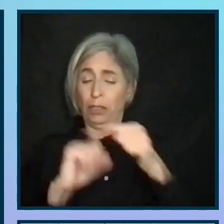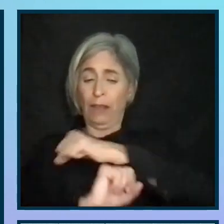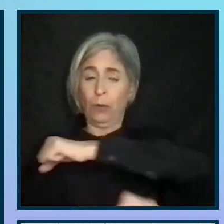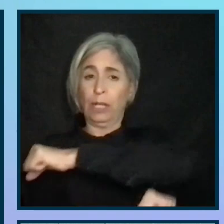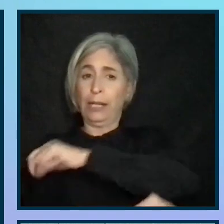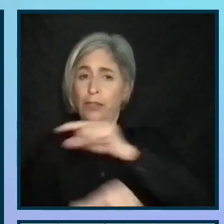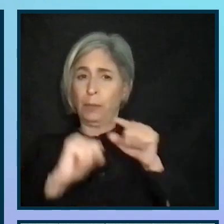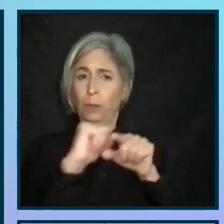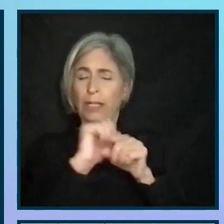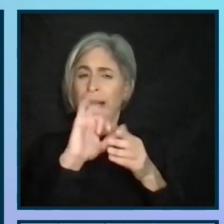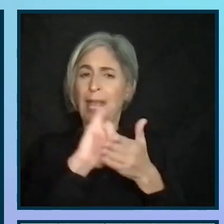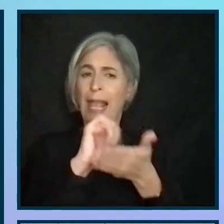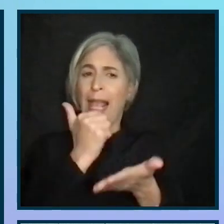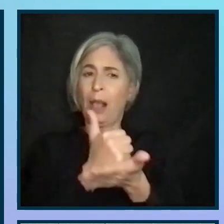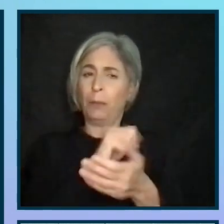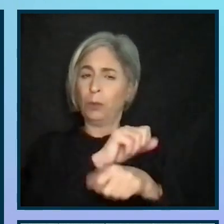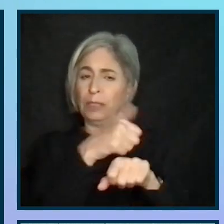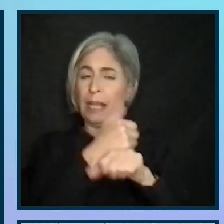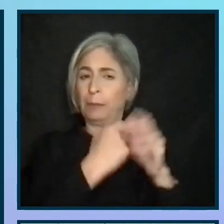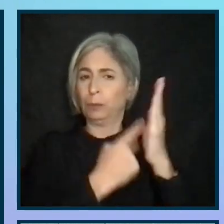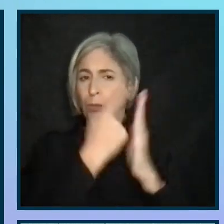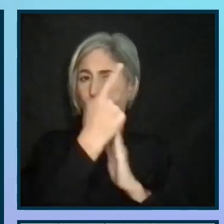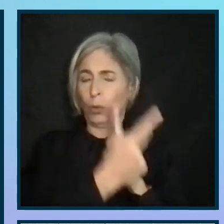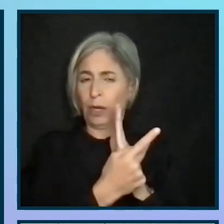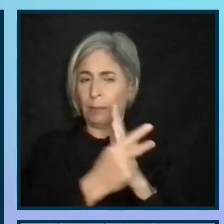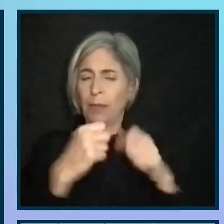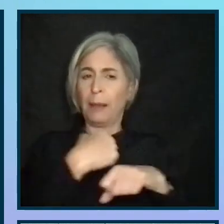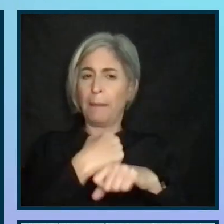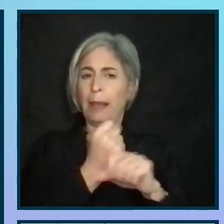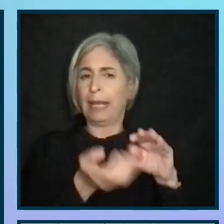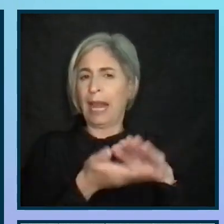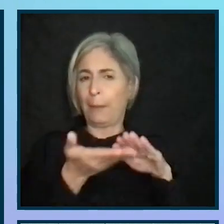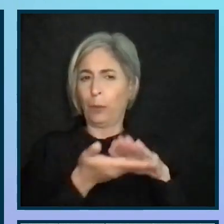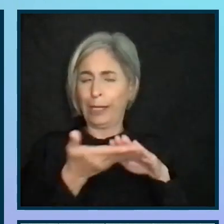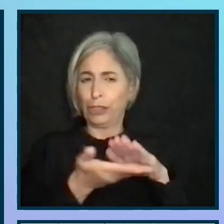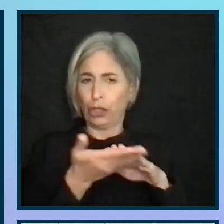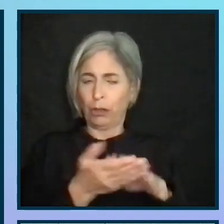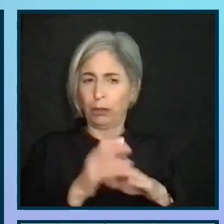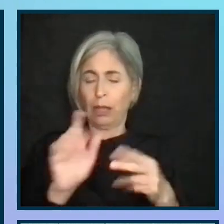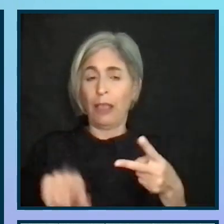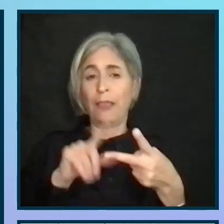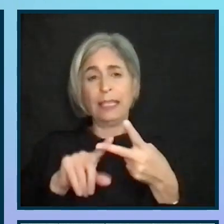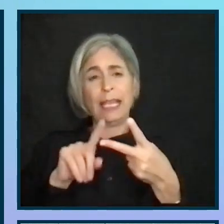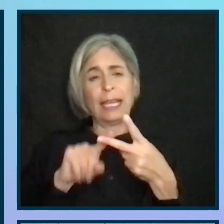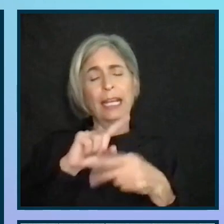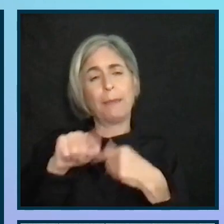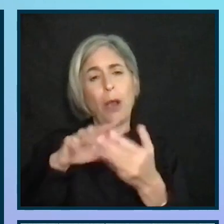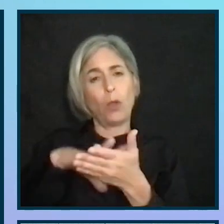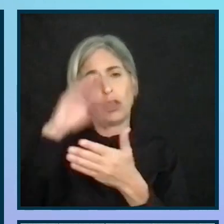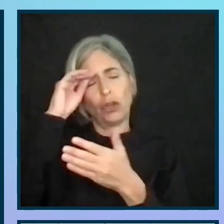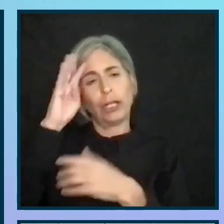that will help you establish your program and make it operational. And the second is about learning and creating awareness